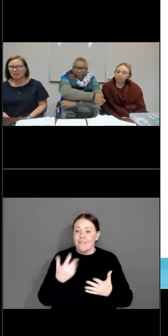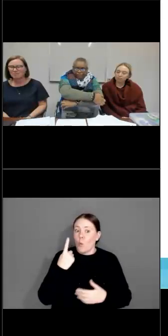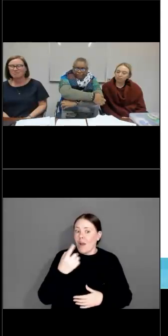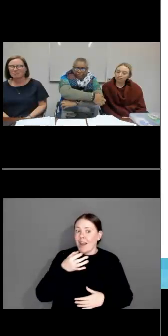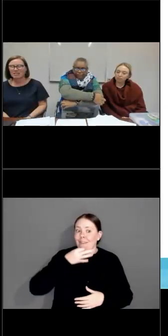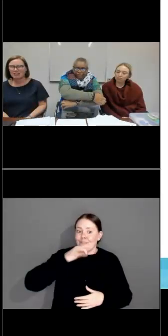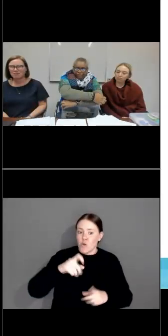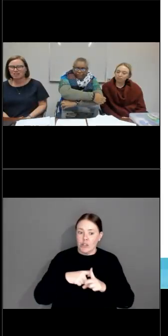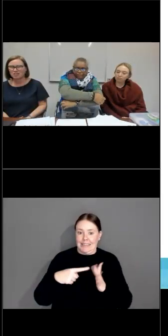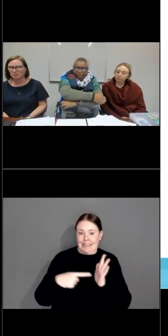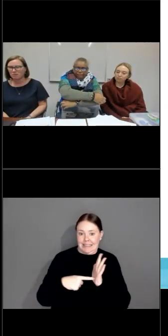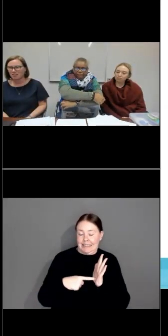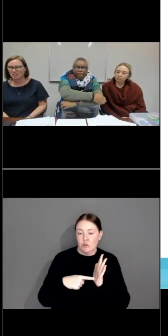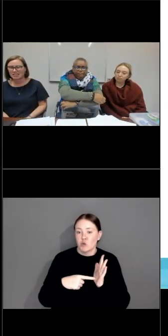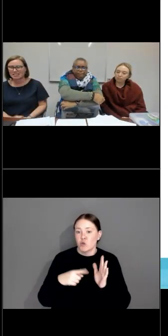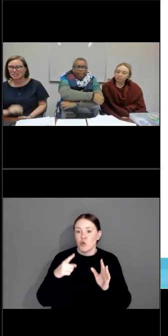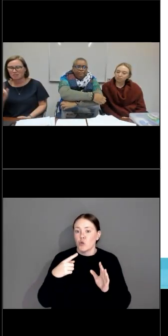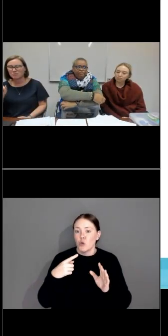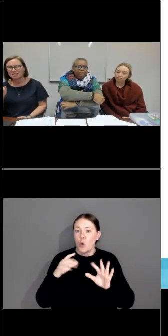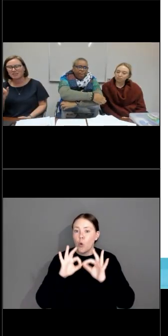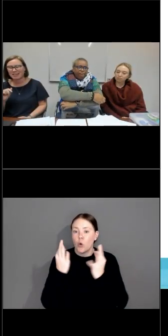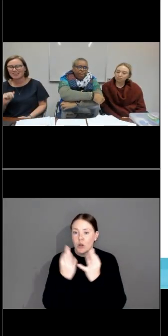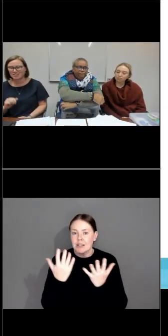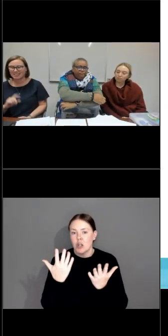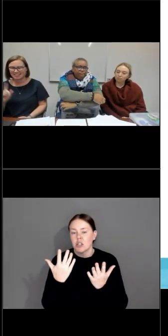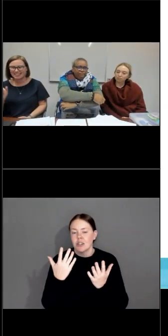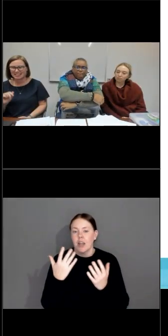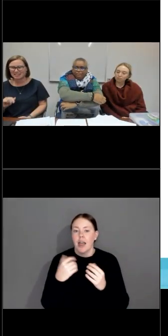um register for one of the training sessions and we'll tell you how to do that at the end of this